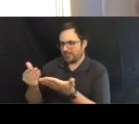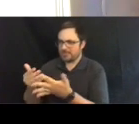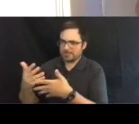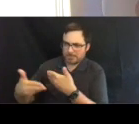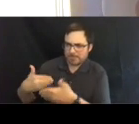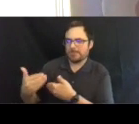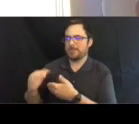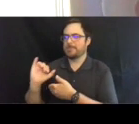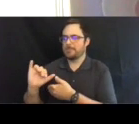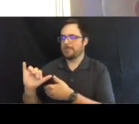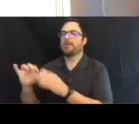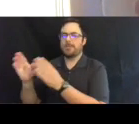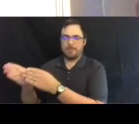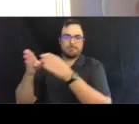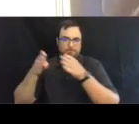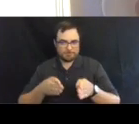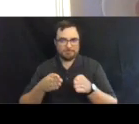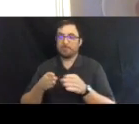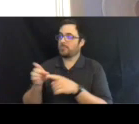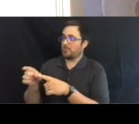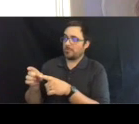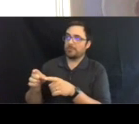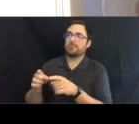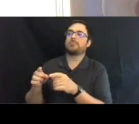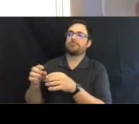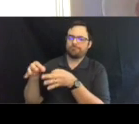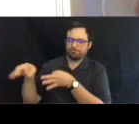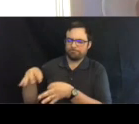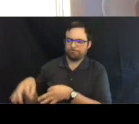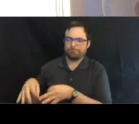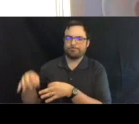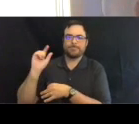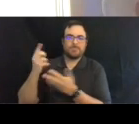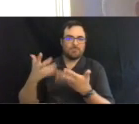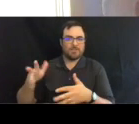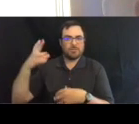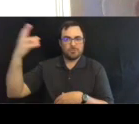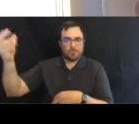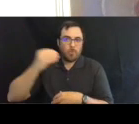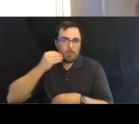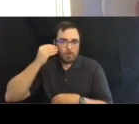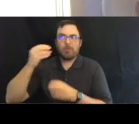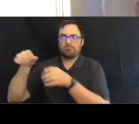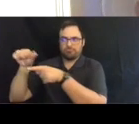and then kind of this is what I want you to do at the end and some parent teaching time. But about 45 minutes of it